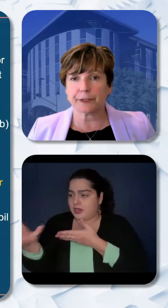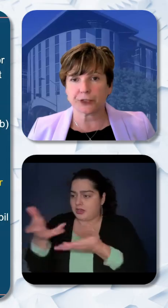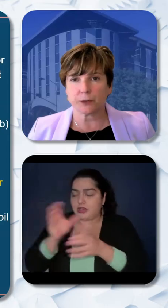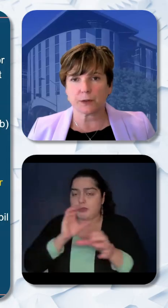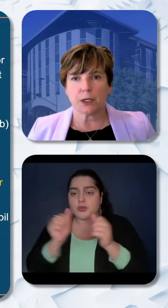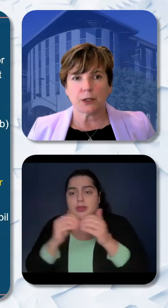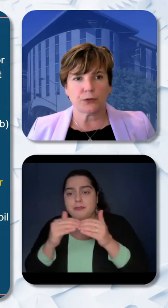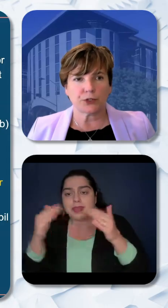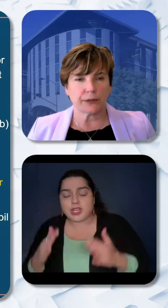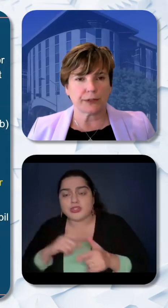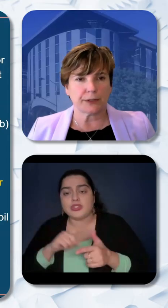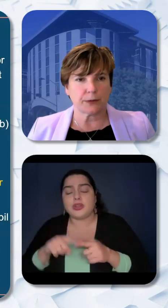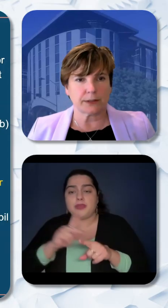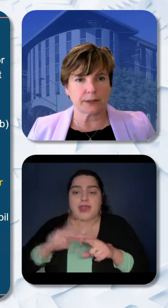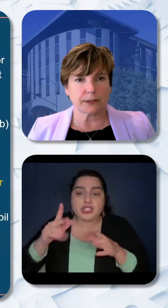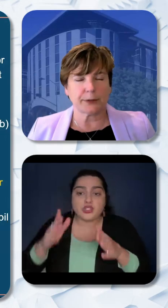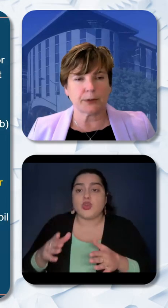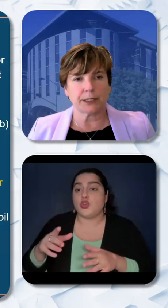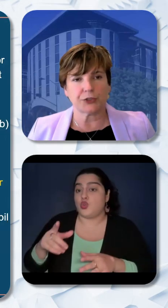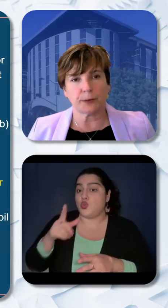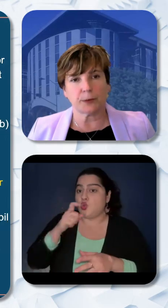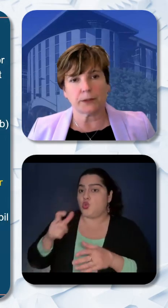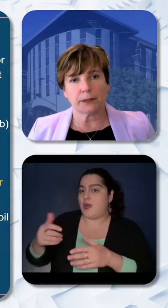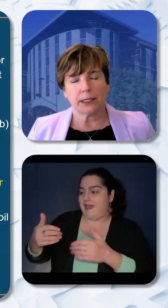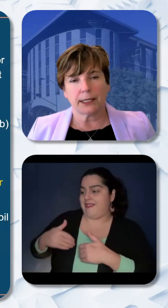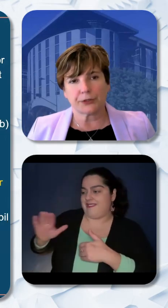professionals who share the student's communication mode.